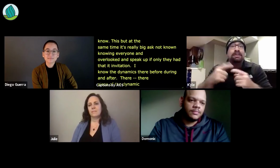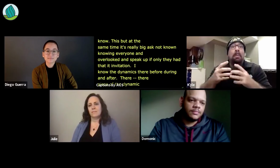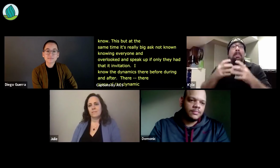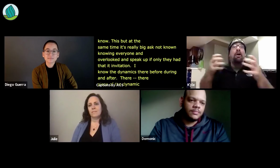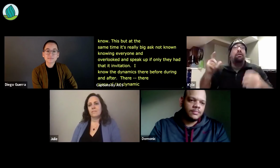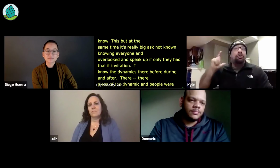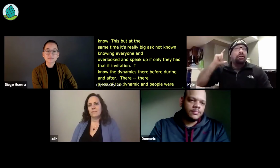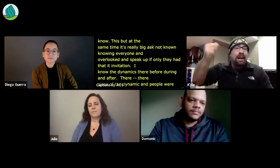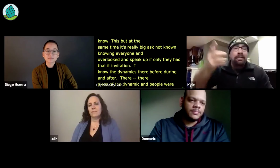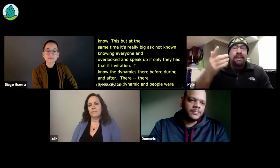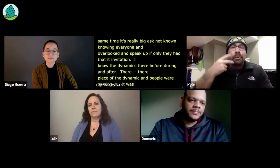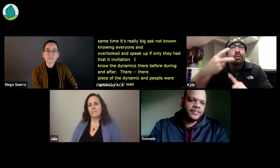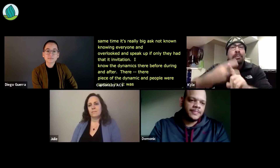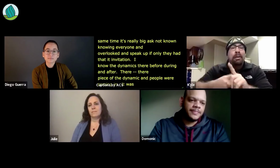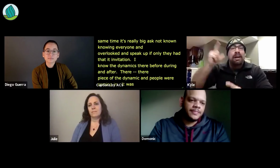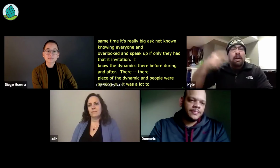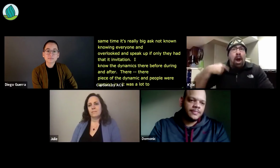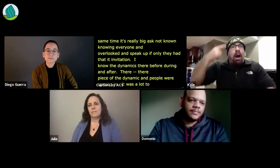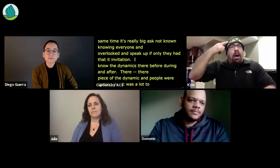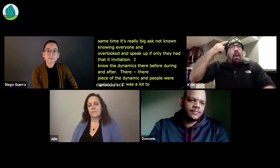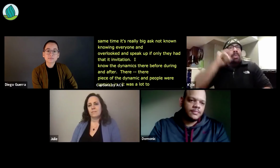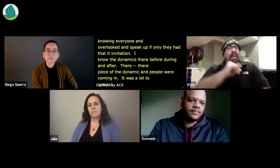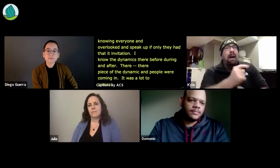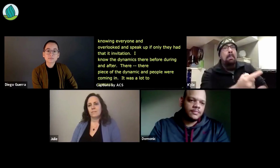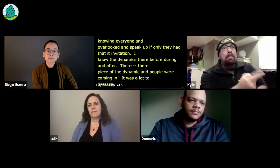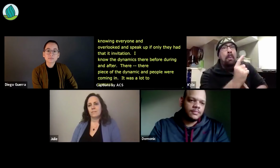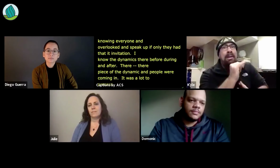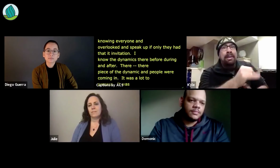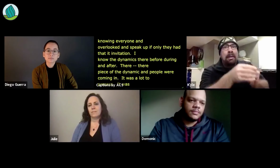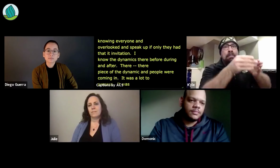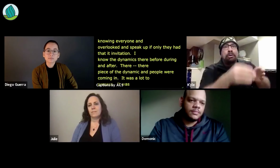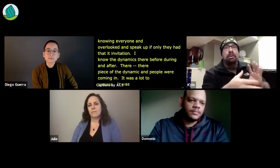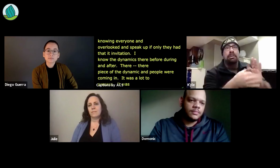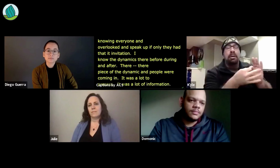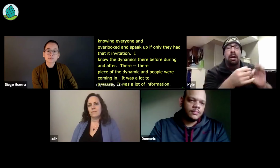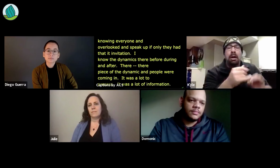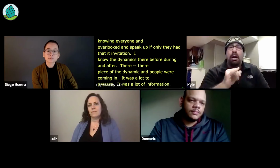And maybe we didn't notice as much later. Even you think back two months later and say, oh my gosh,